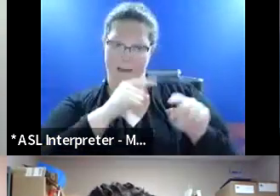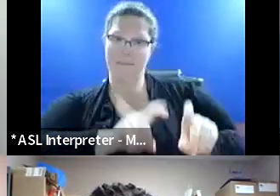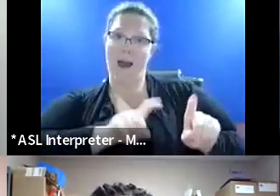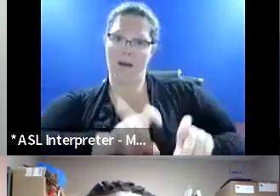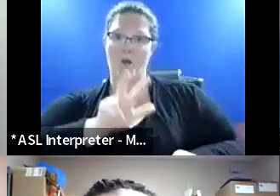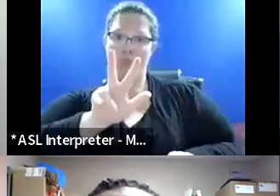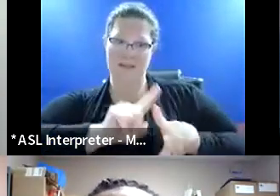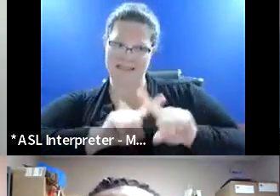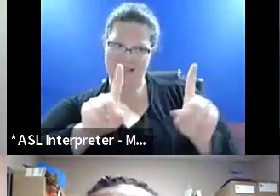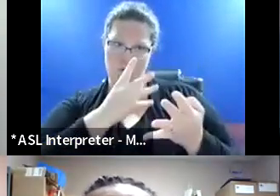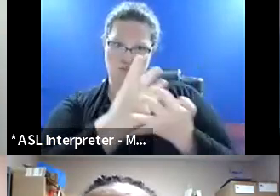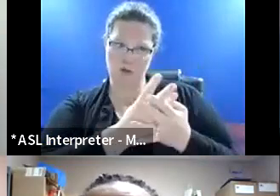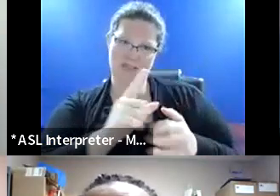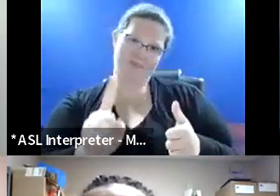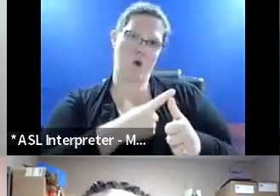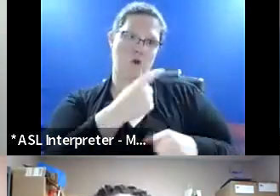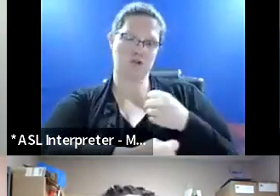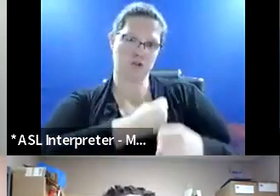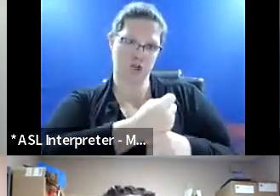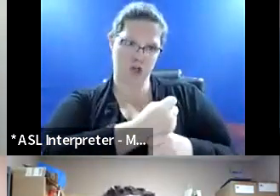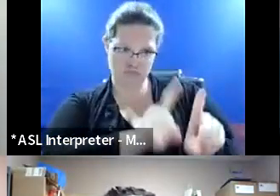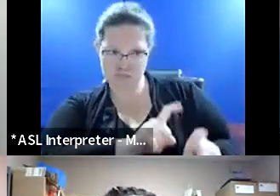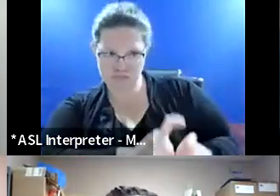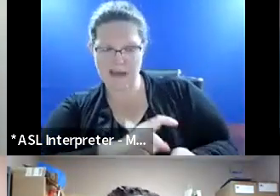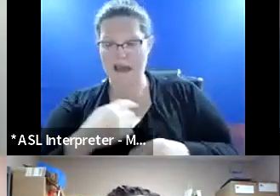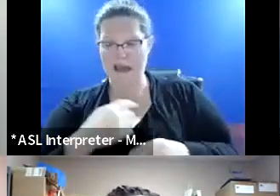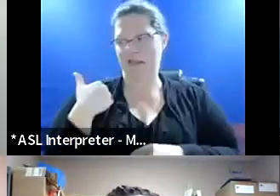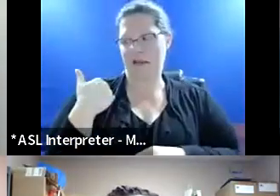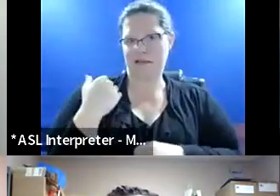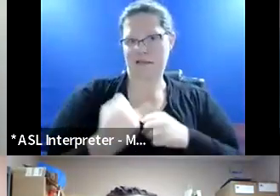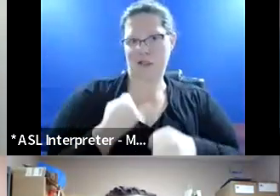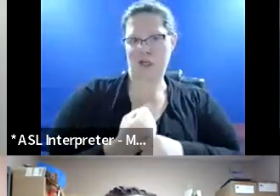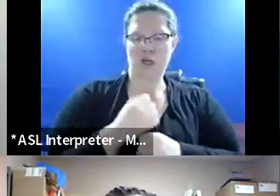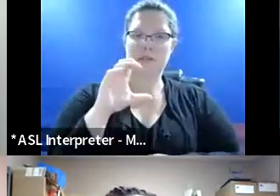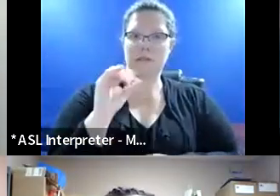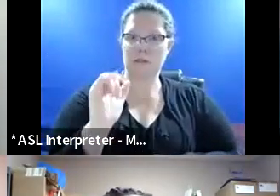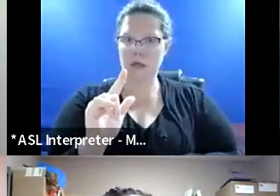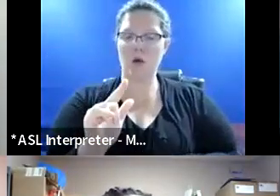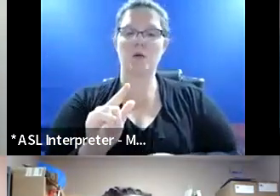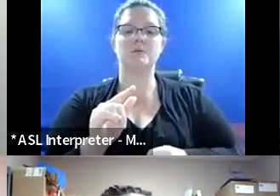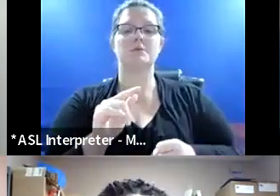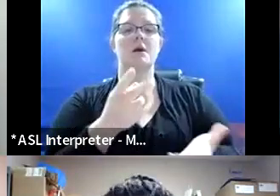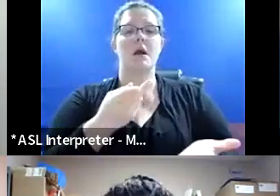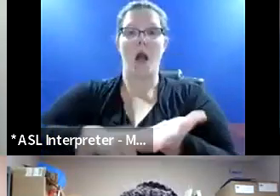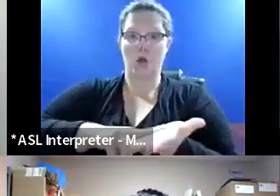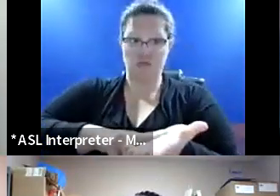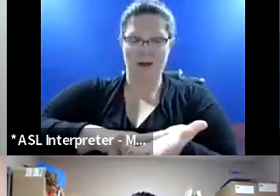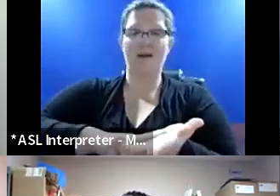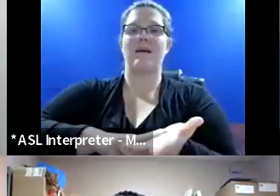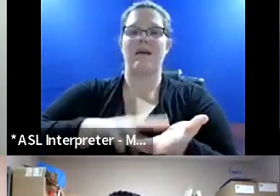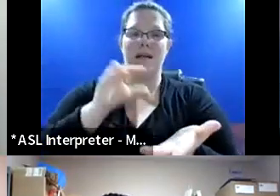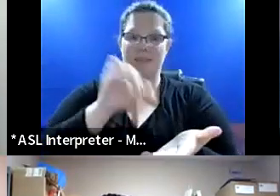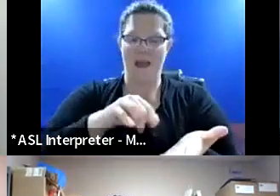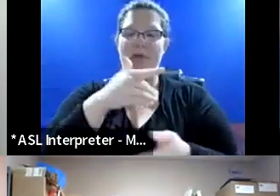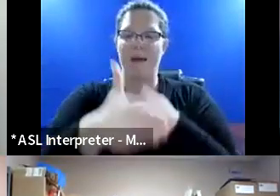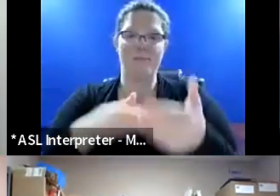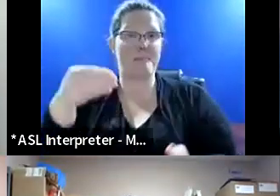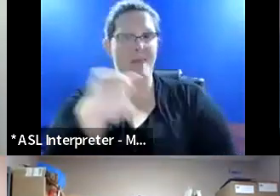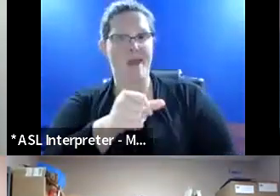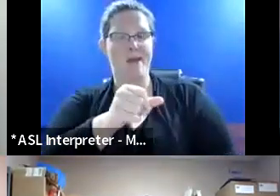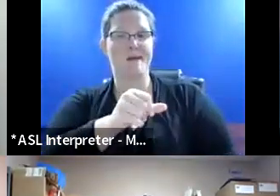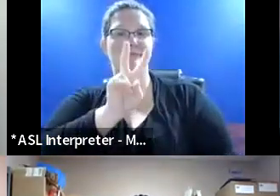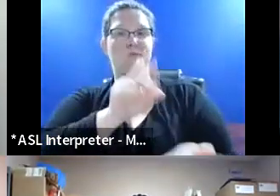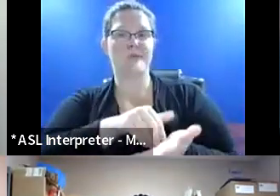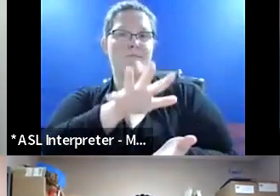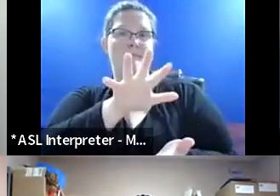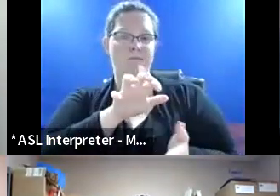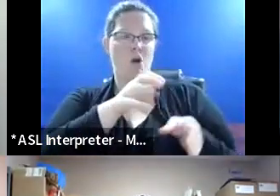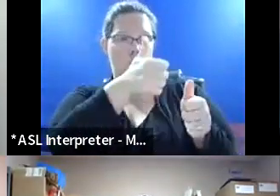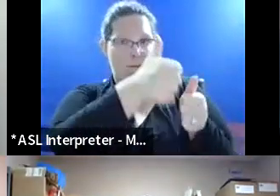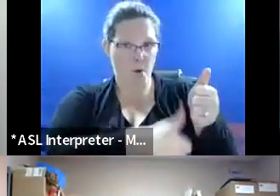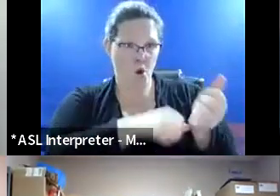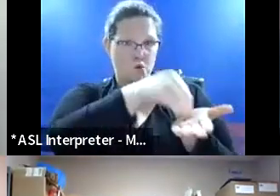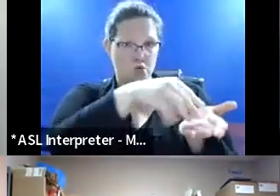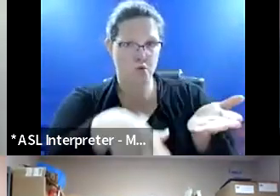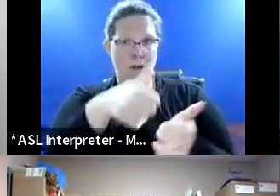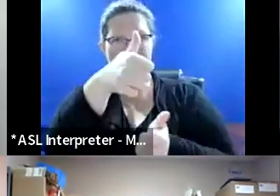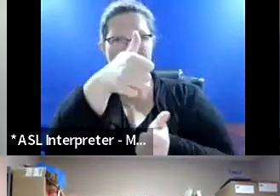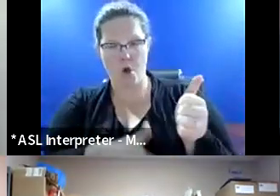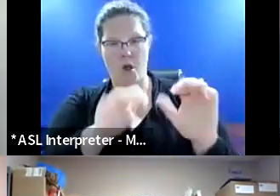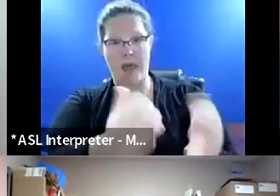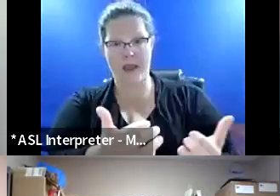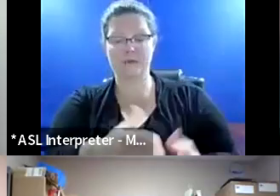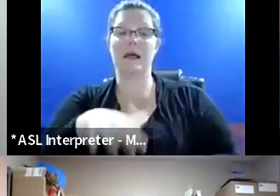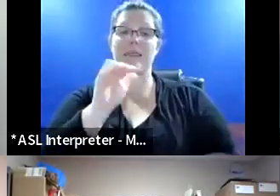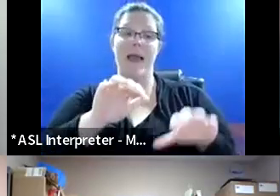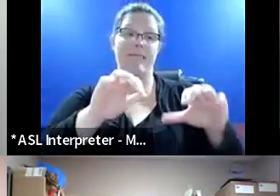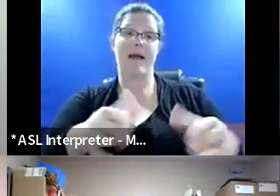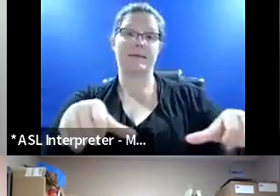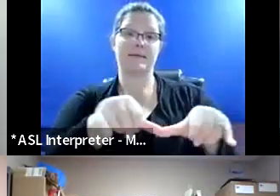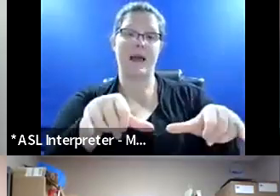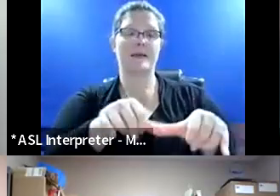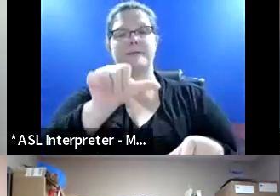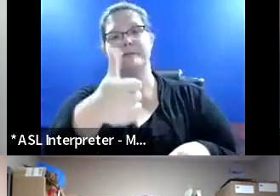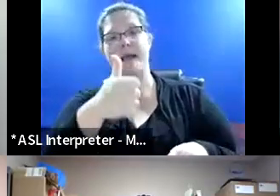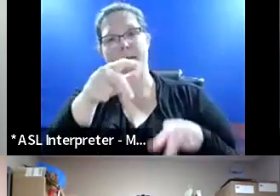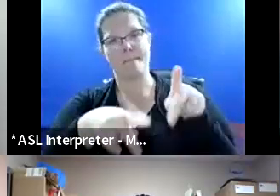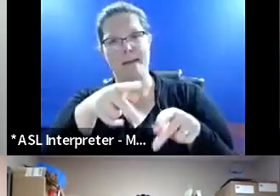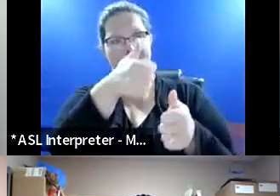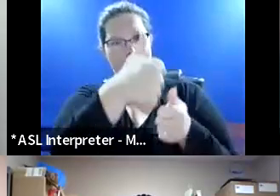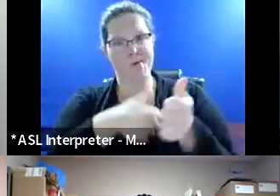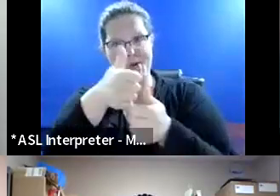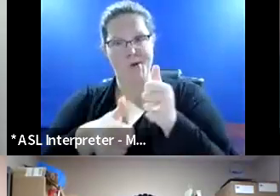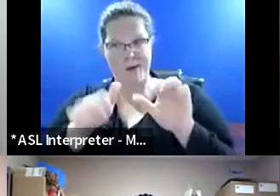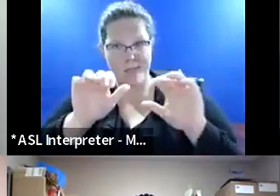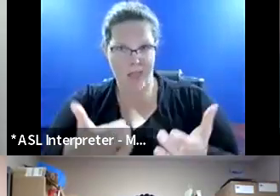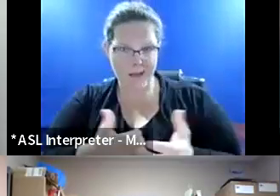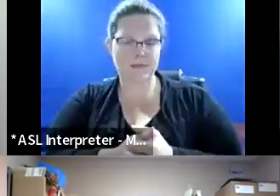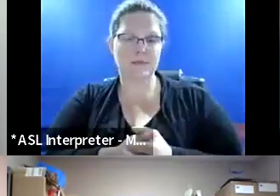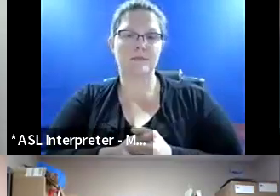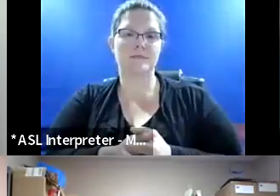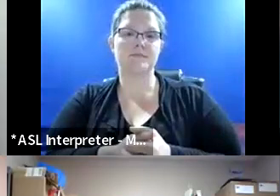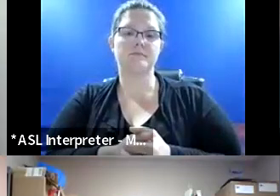FOR INMATES WITH DISABILITIES WHERE THEY WERE ALL HAVING TO TAKE THIS STANDARDIZED VERY OUTDATED ONE HUNDRED HOUR PROGRAM, NOW THEY CAN TAKE OUR PROGRAM.